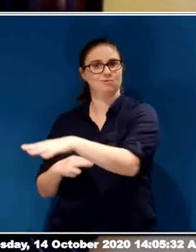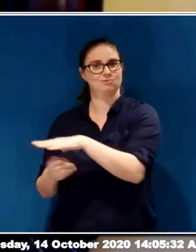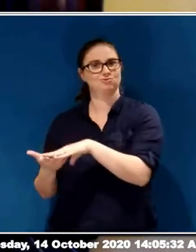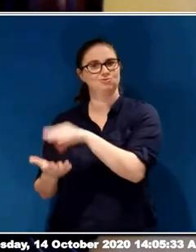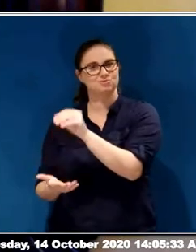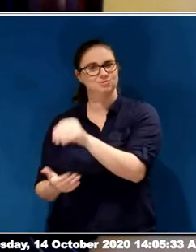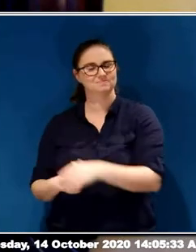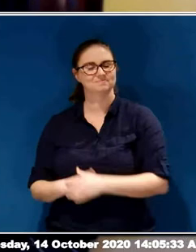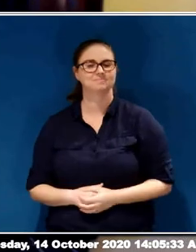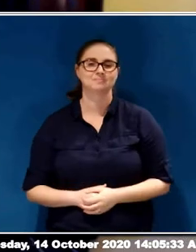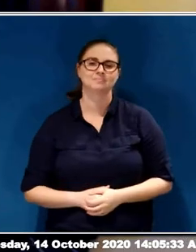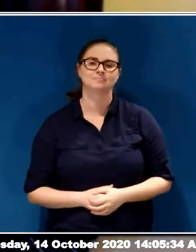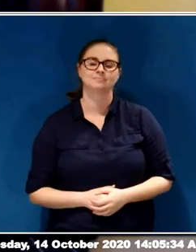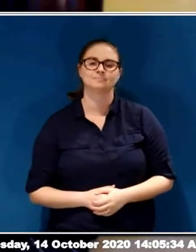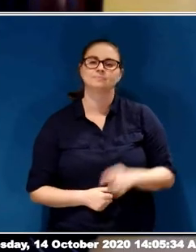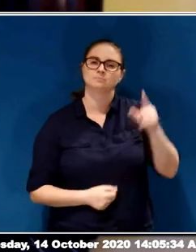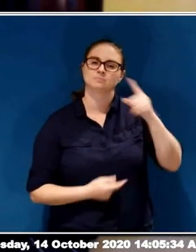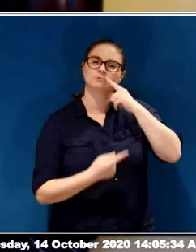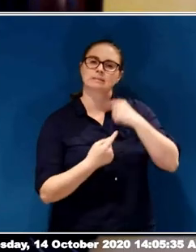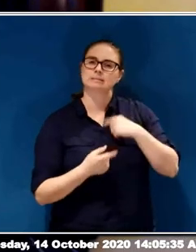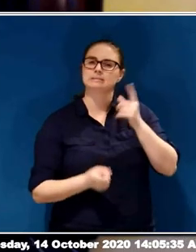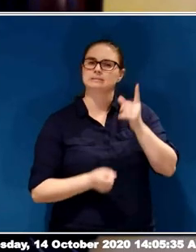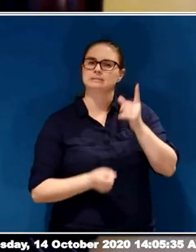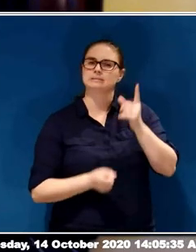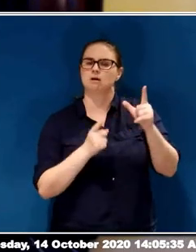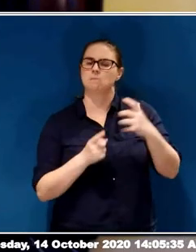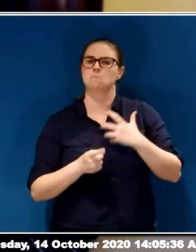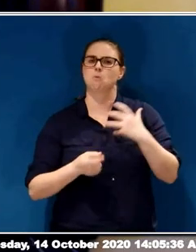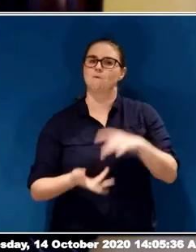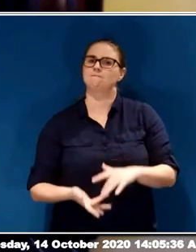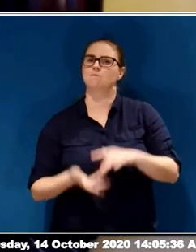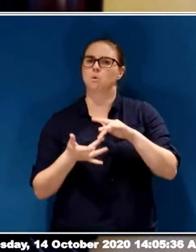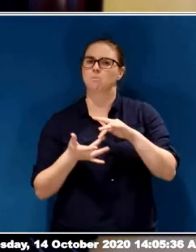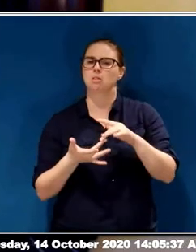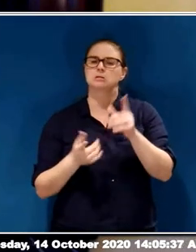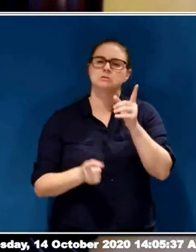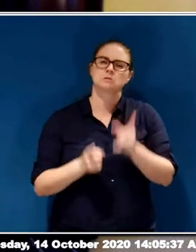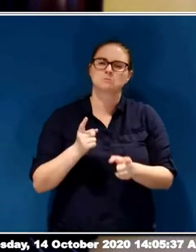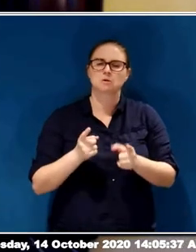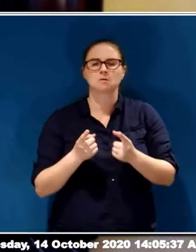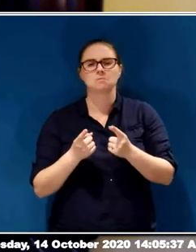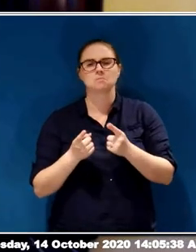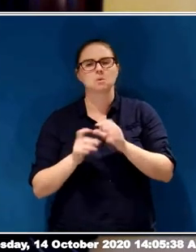informally every six weeks, so that students who were receiving, for